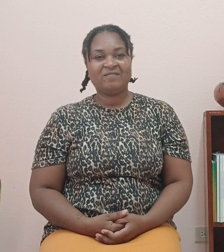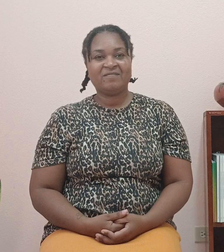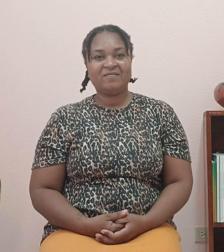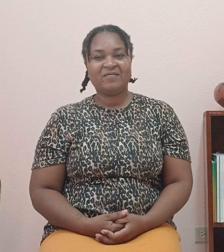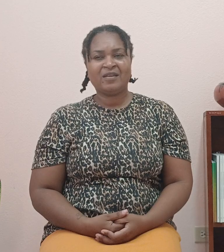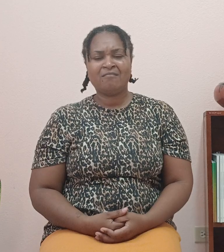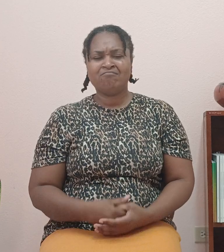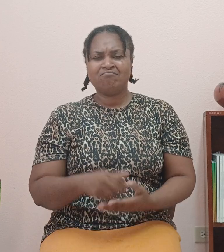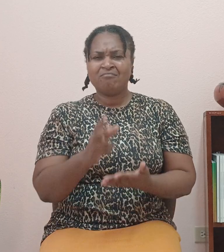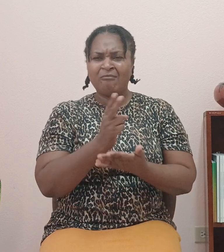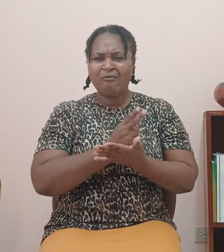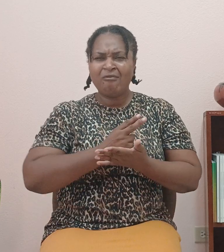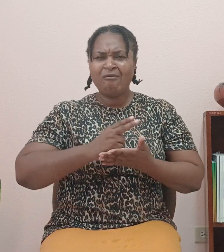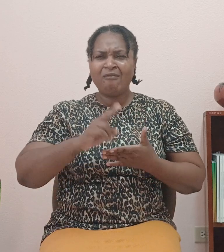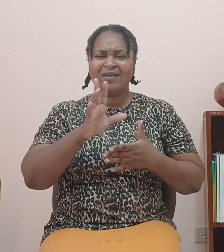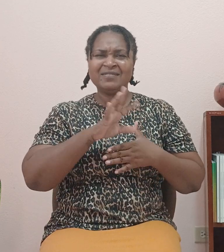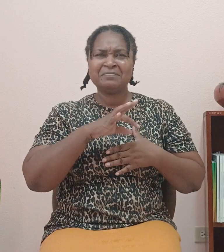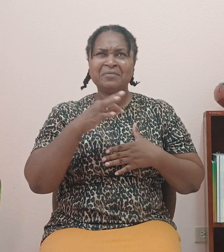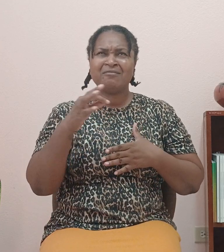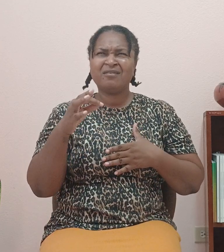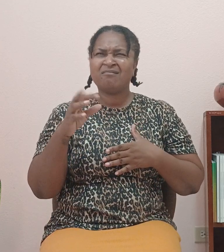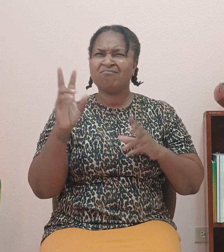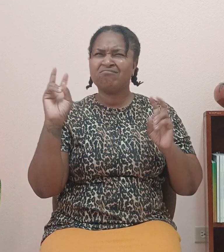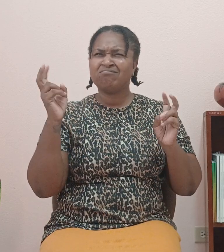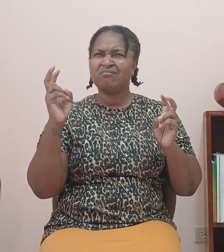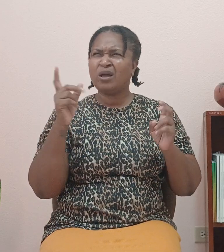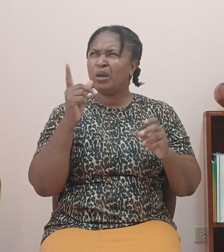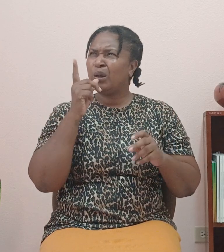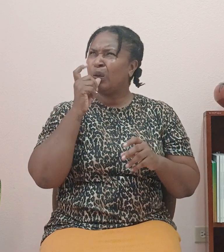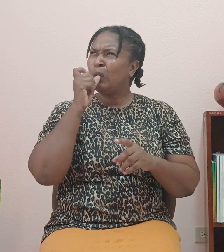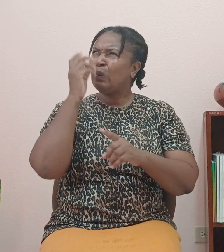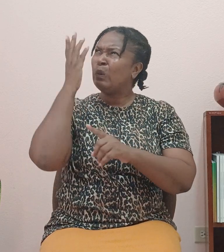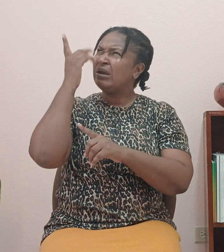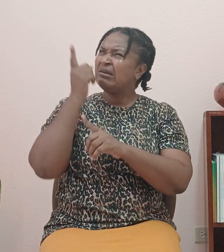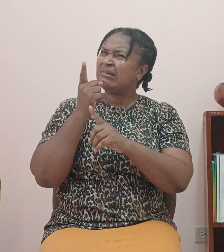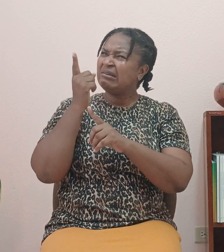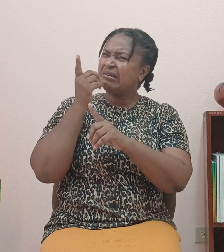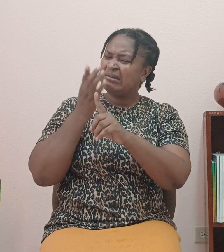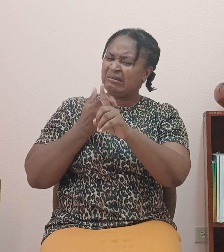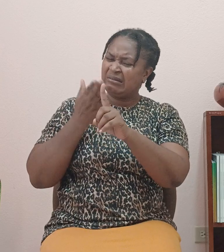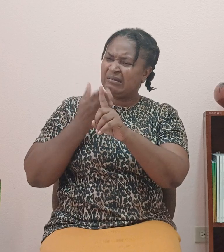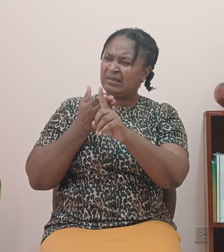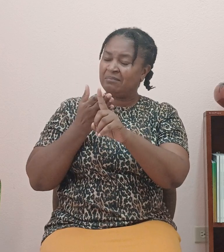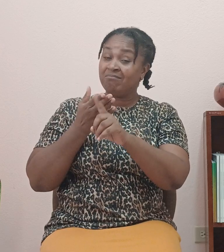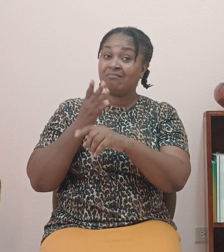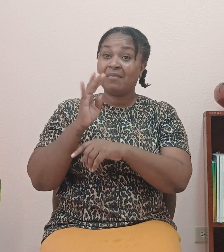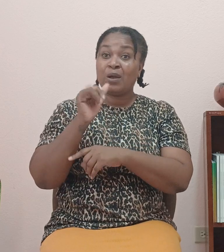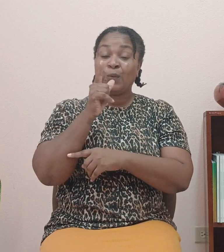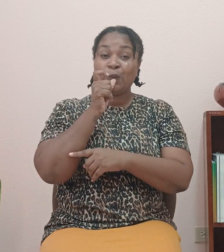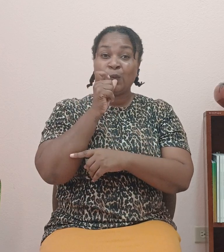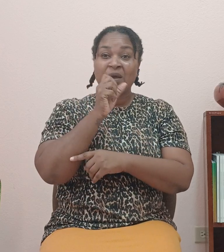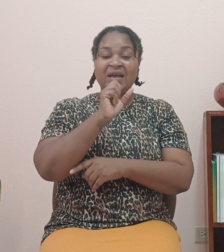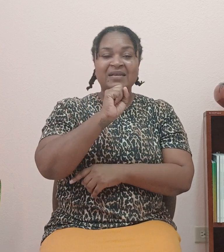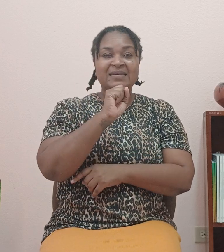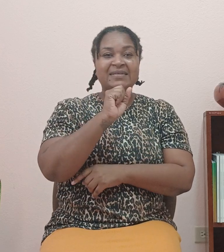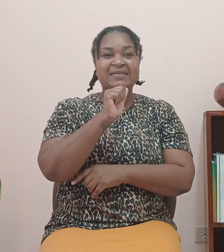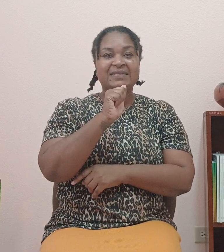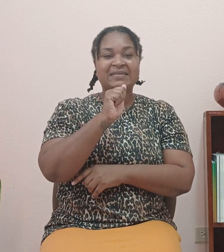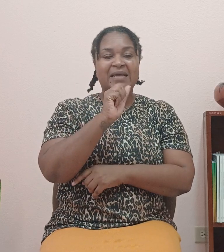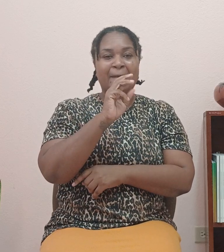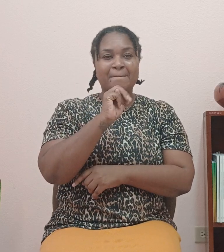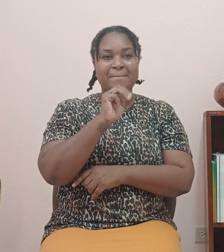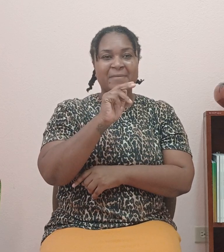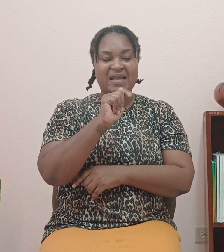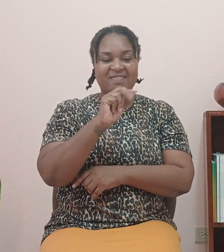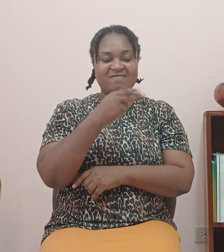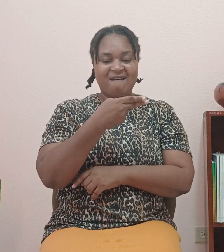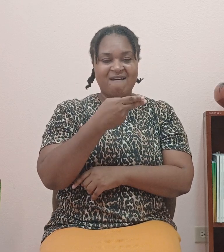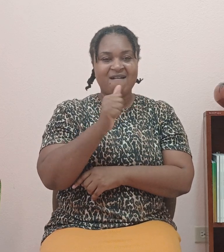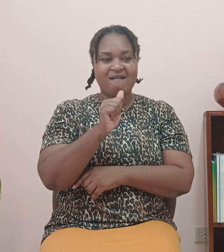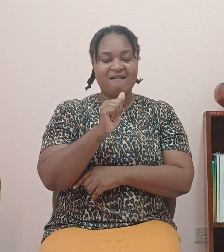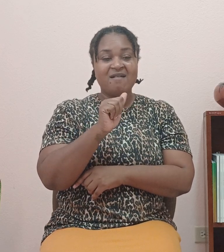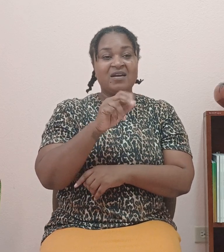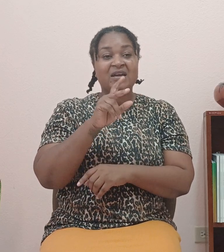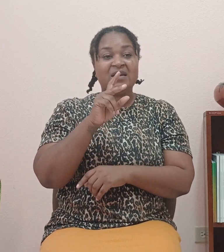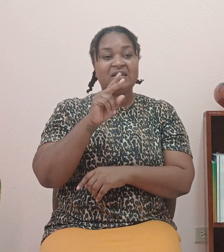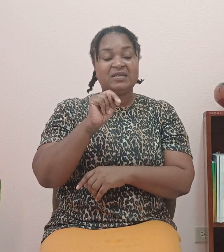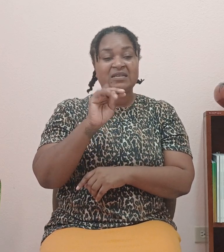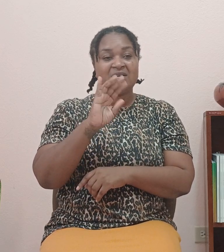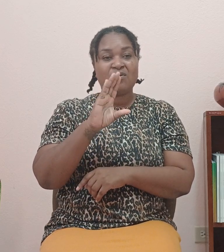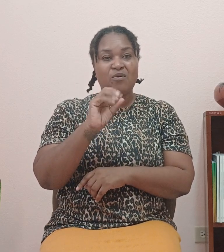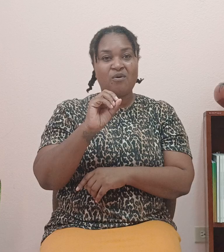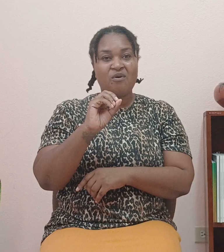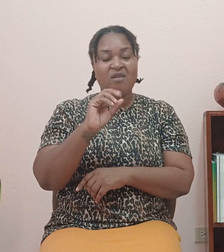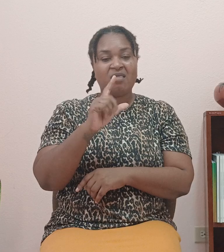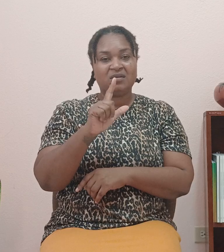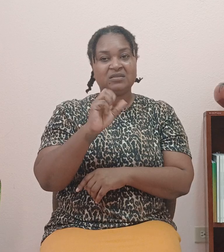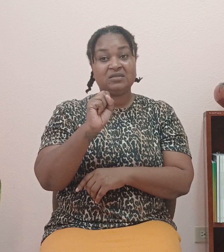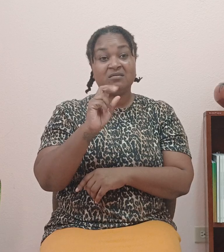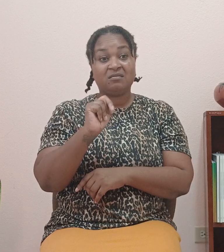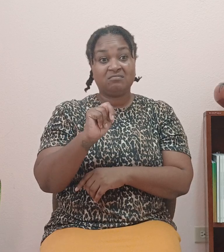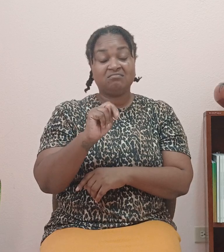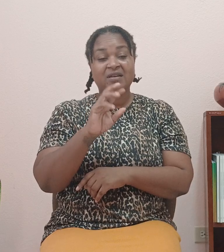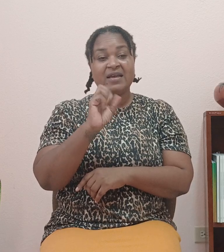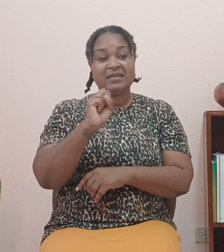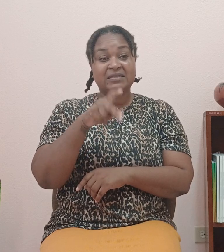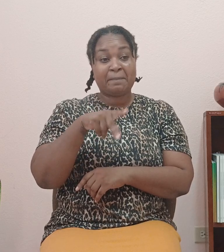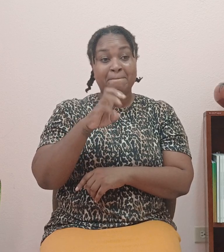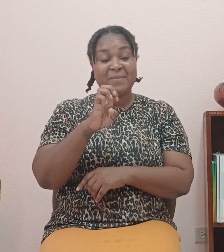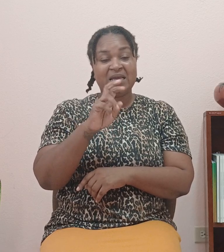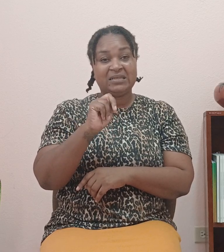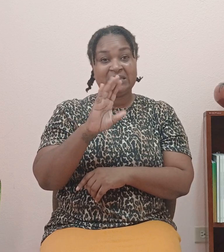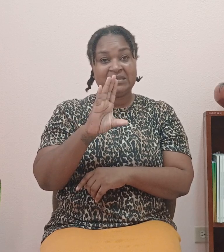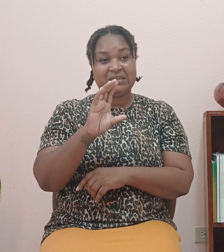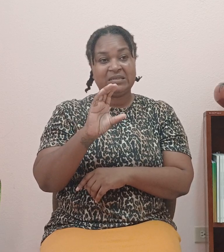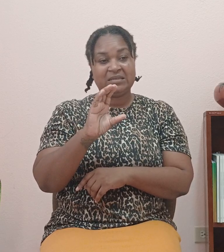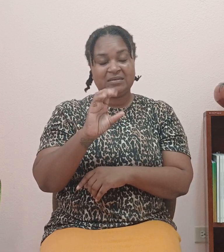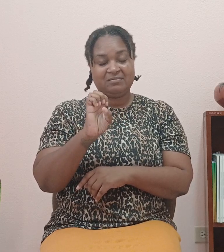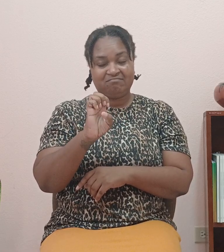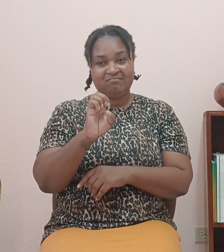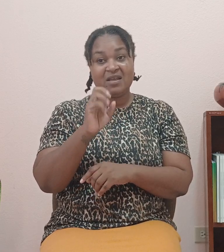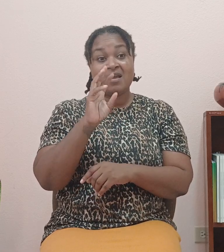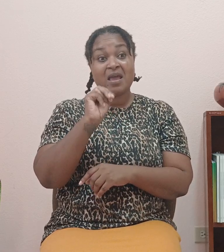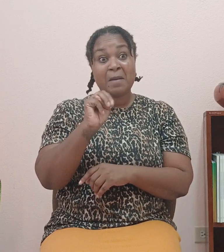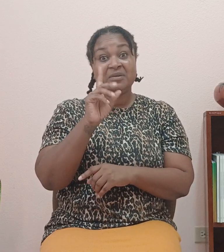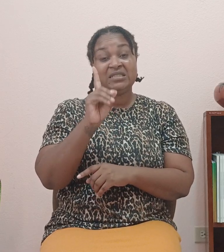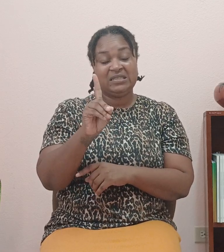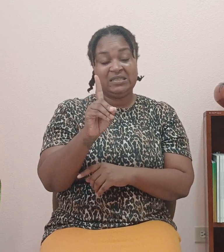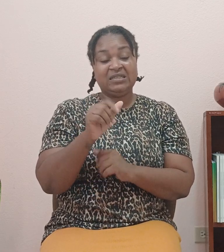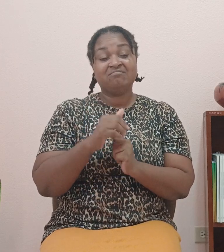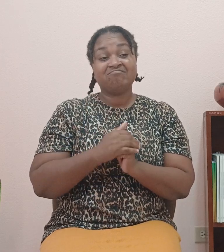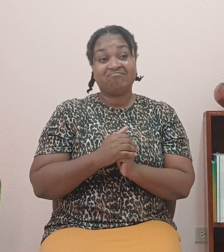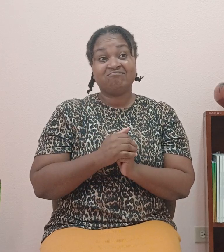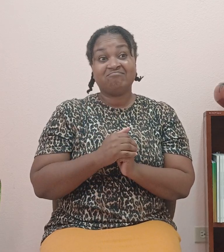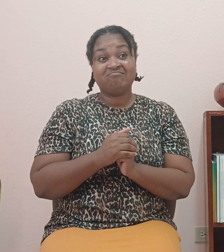The Holy Spirit: Who is He? – Samantha Nicholson - Spence M.D. (Taken,